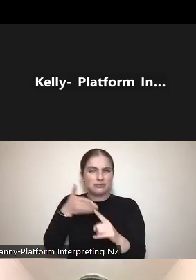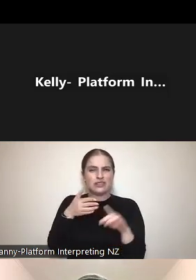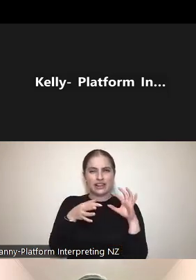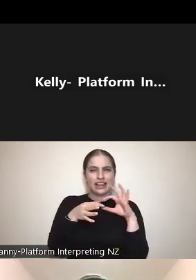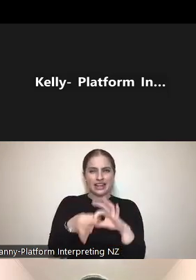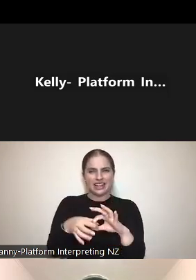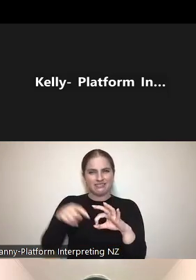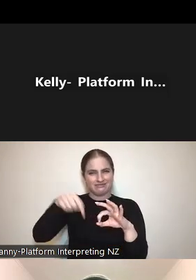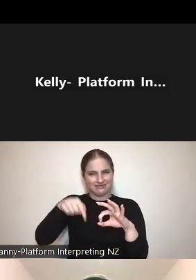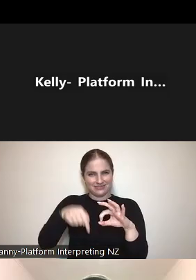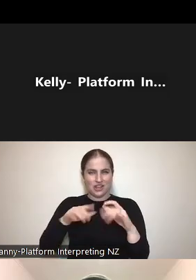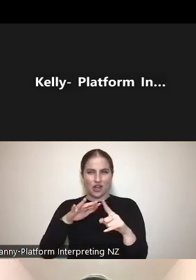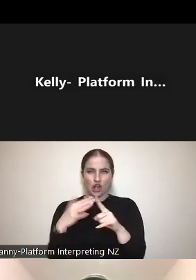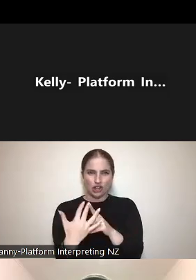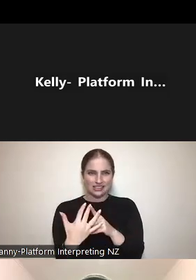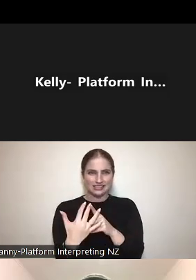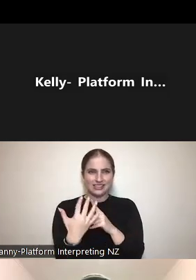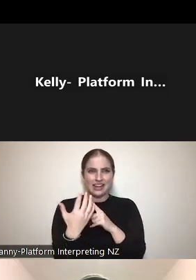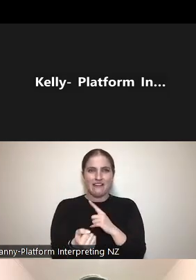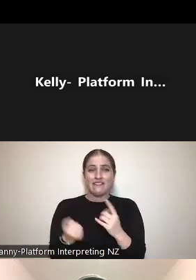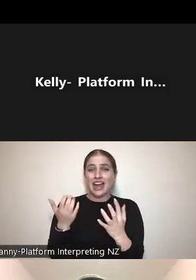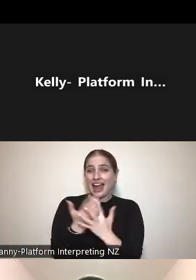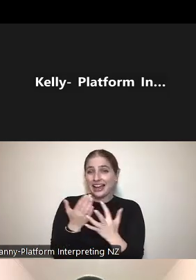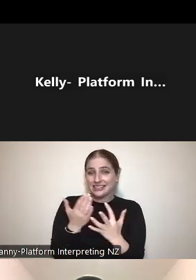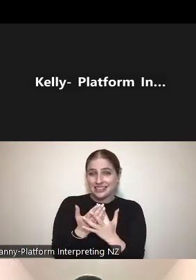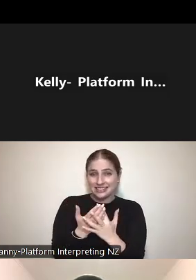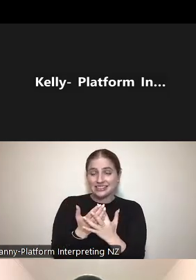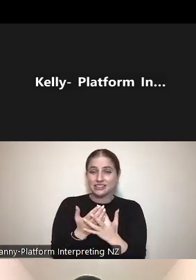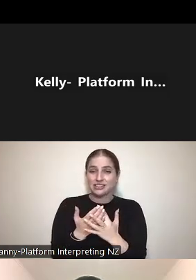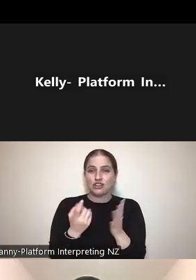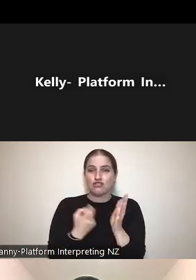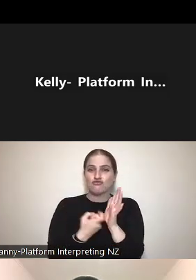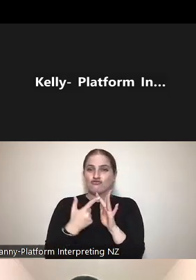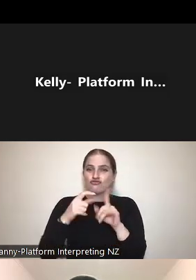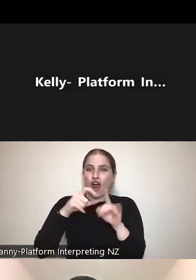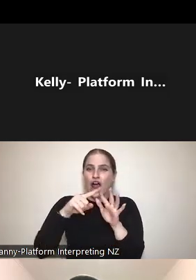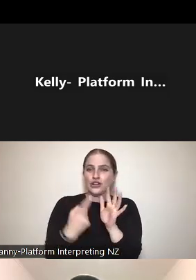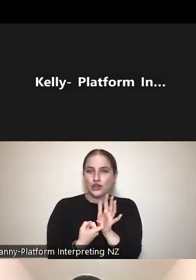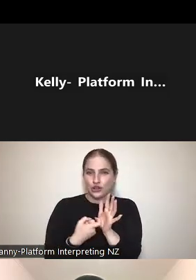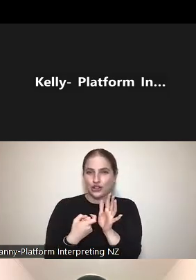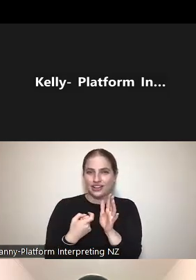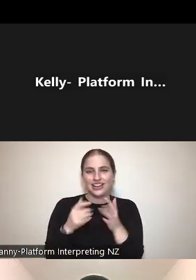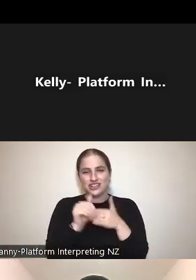Our Access Rider Guide and Template might be useful. We provide support,